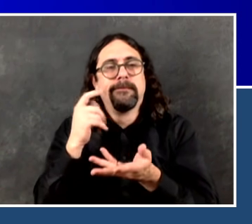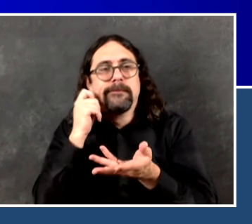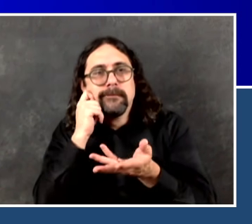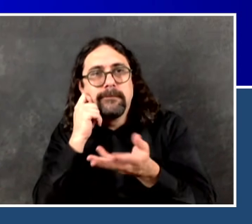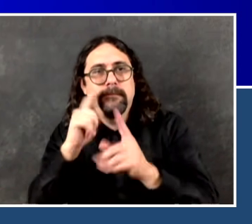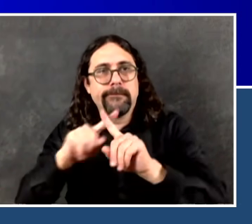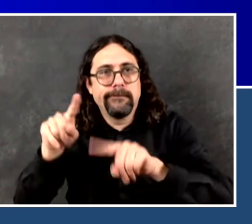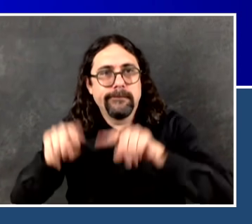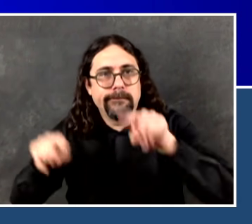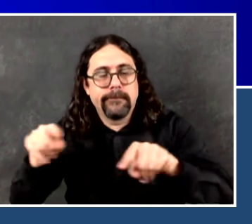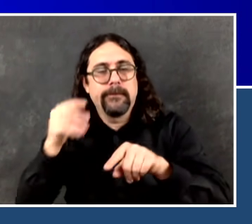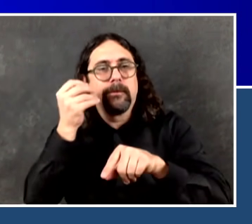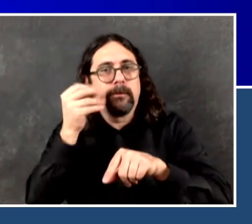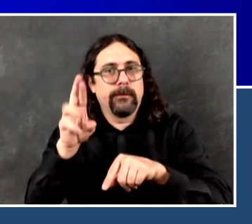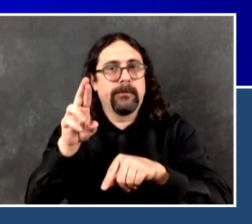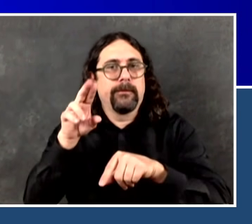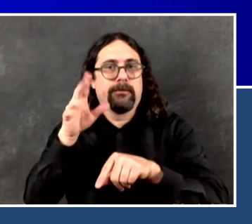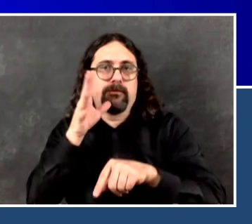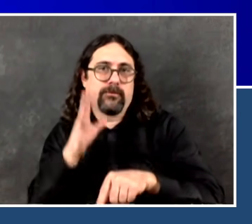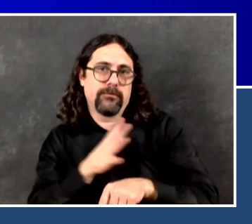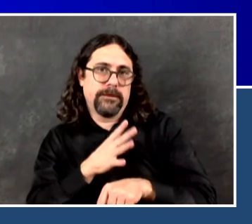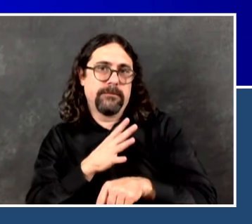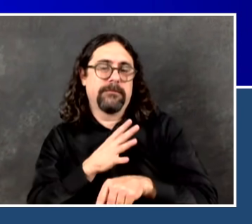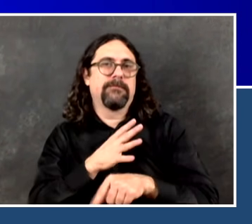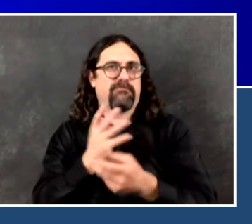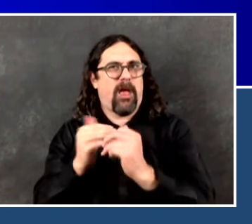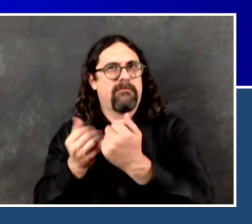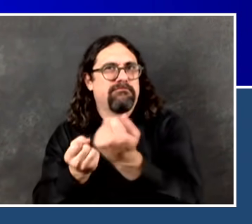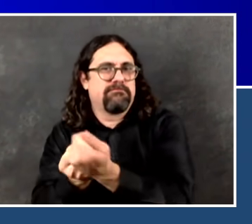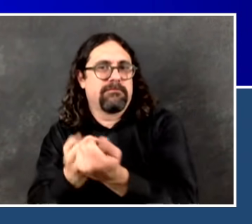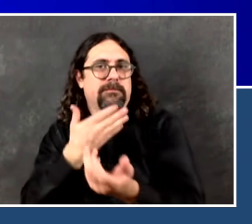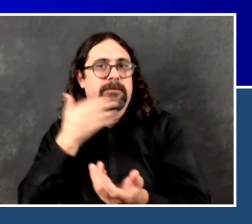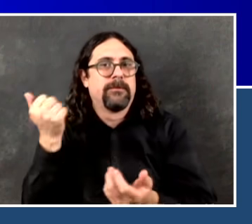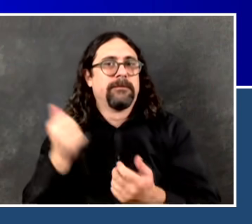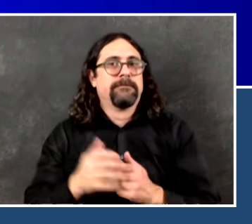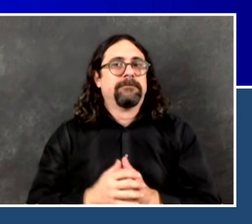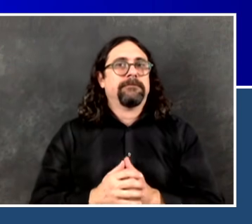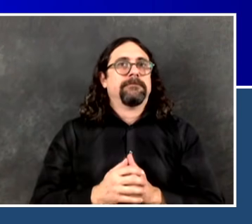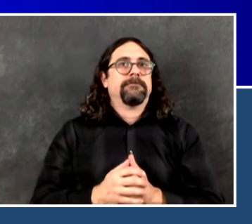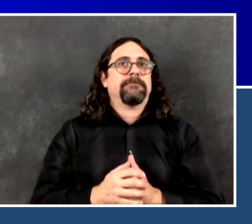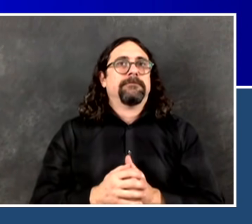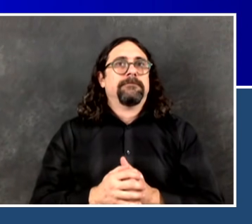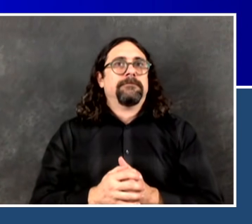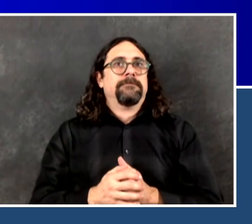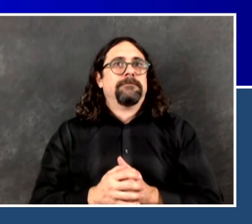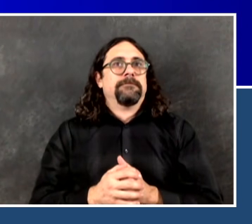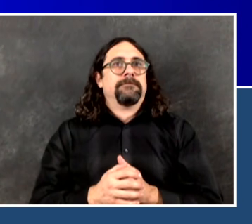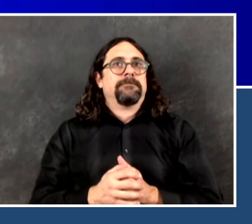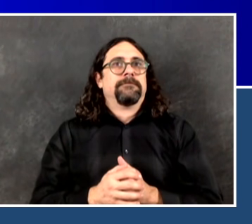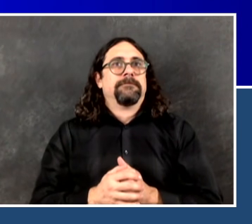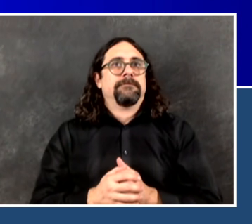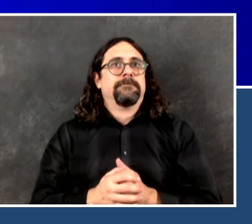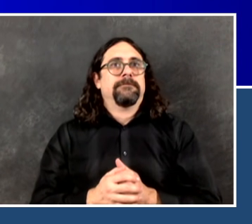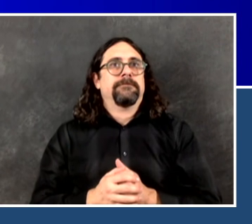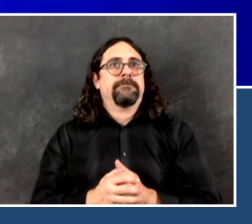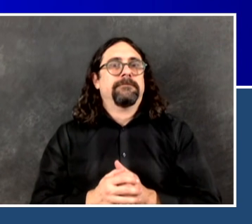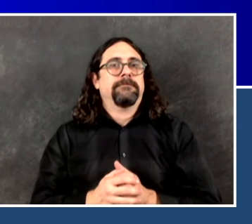ABOUT THE BIGGER STRUCTURE CHANGES WE NEED TO MAKE GOING FORWARD.